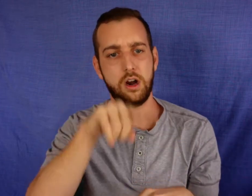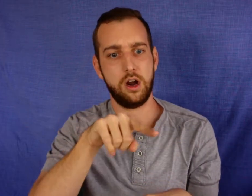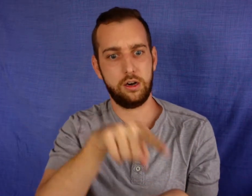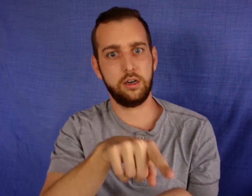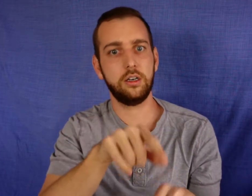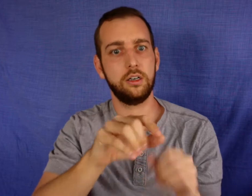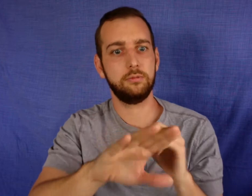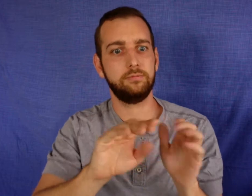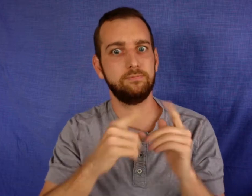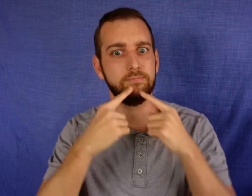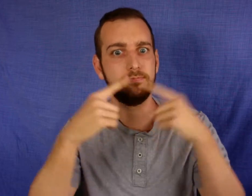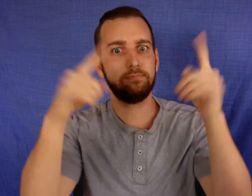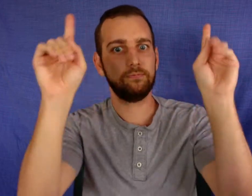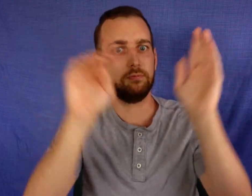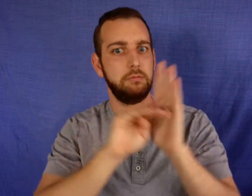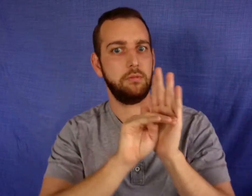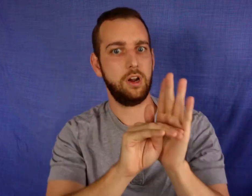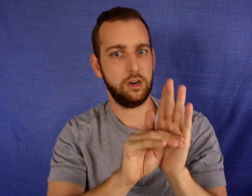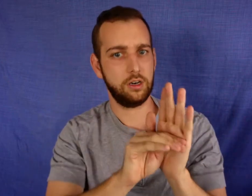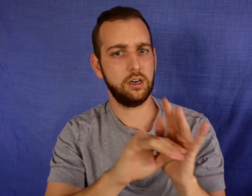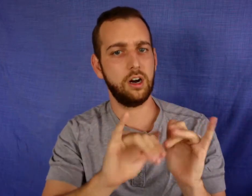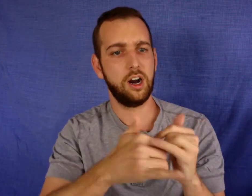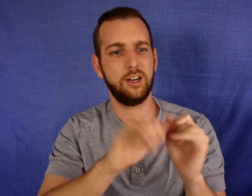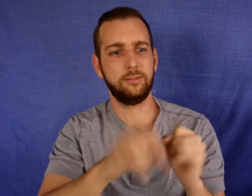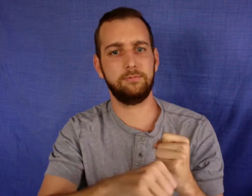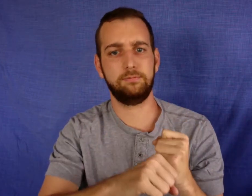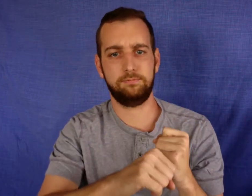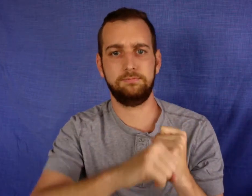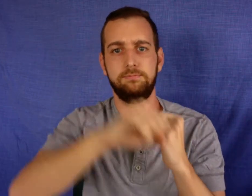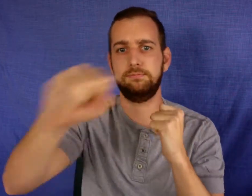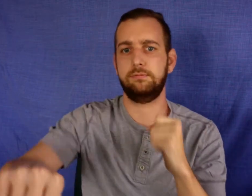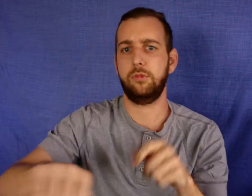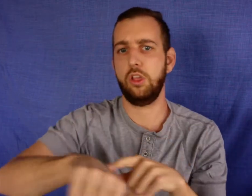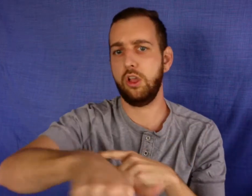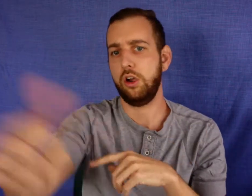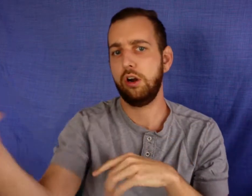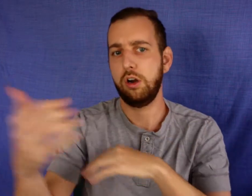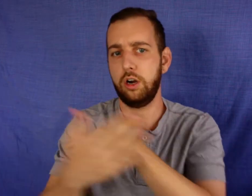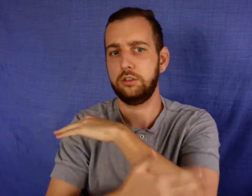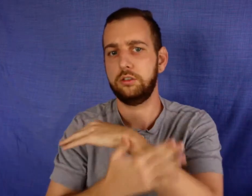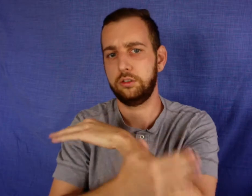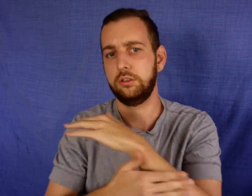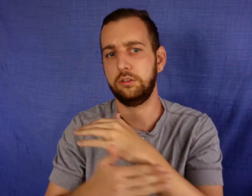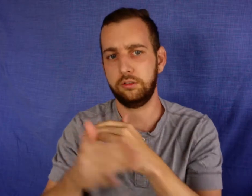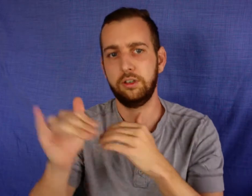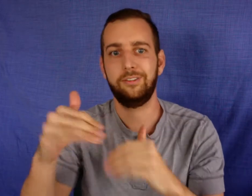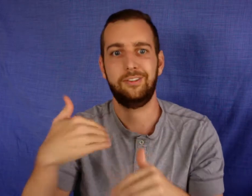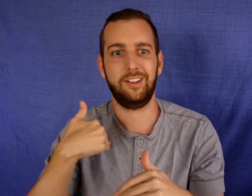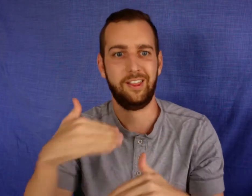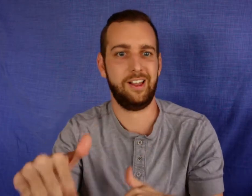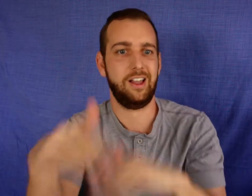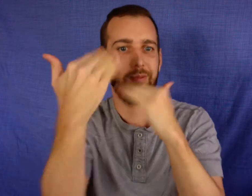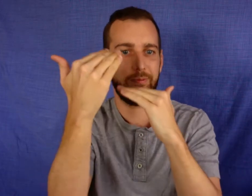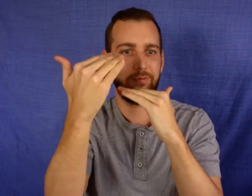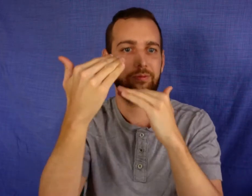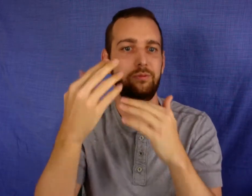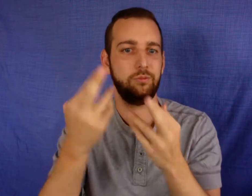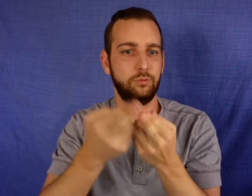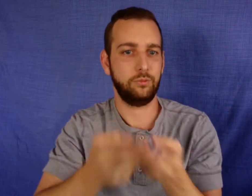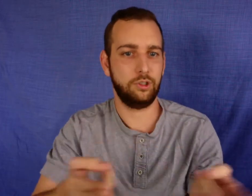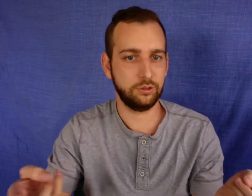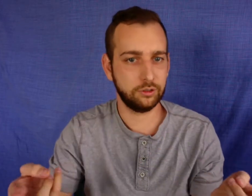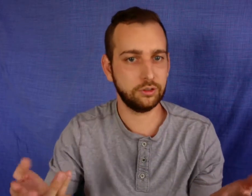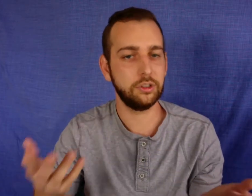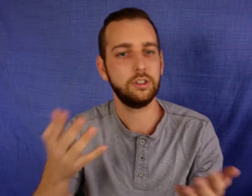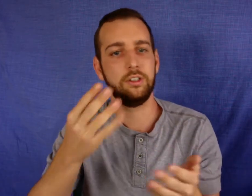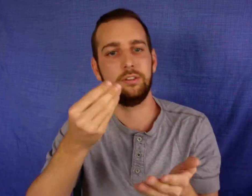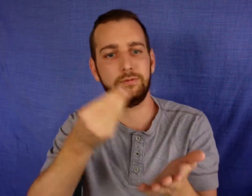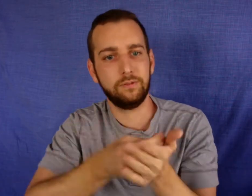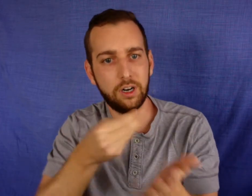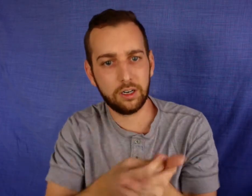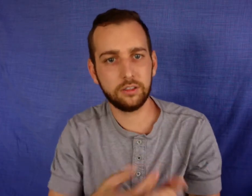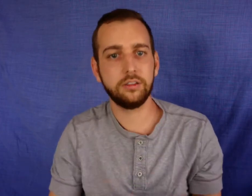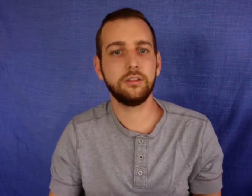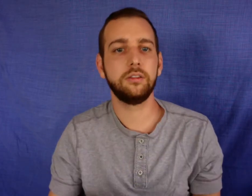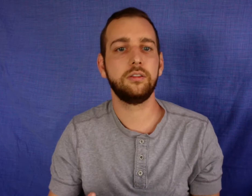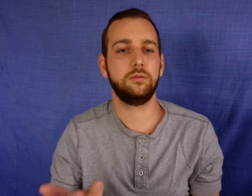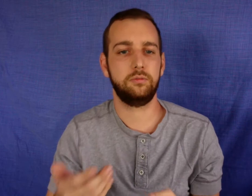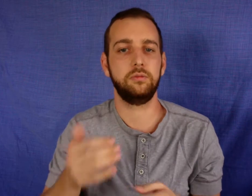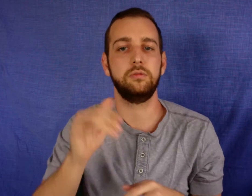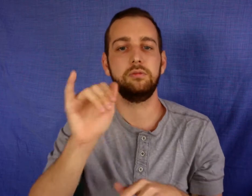How can lessons from the Thai model be extended to other countries with limited resources and funds